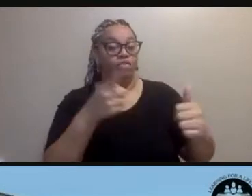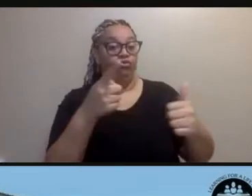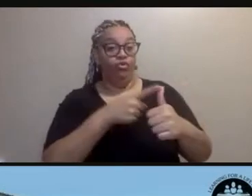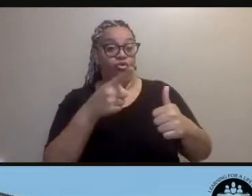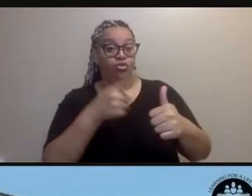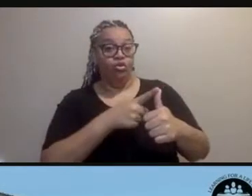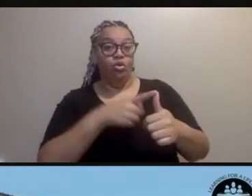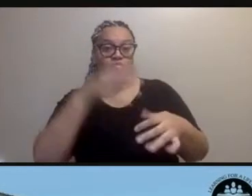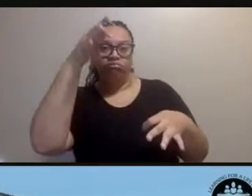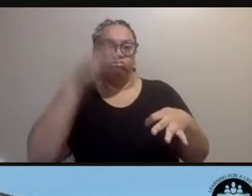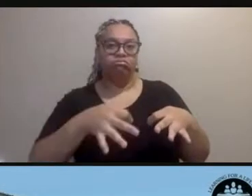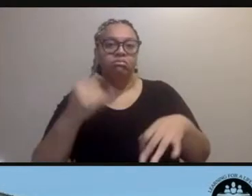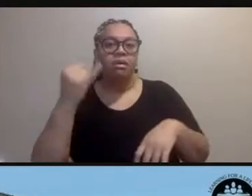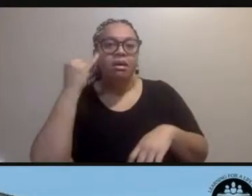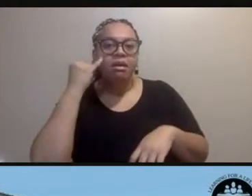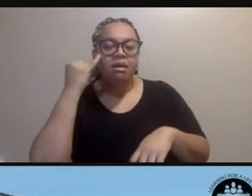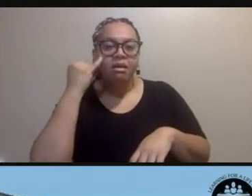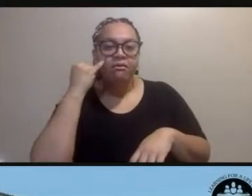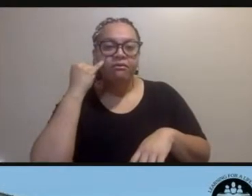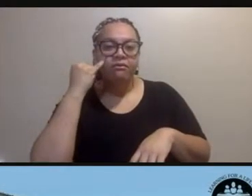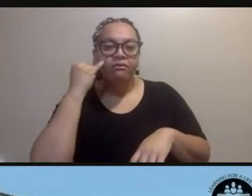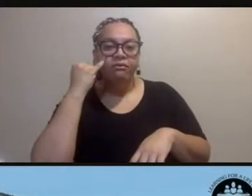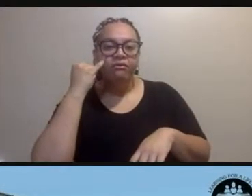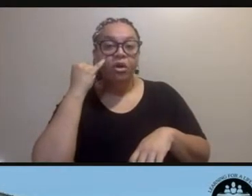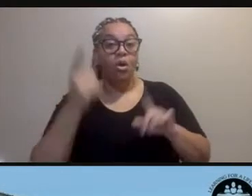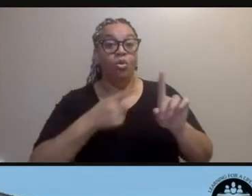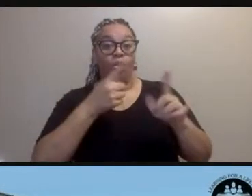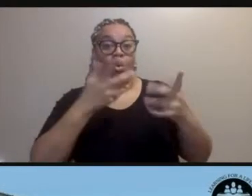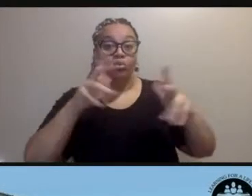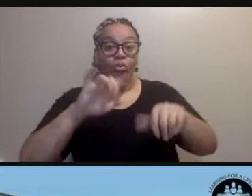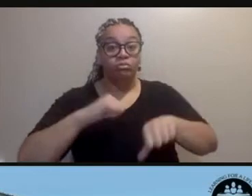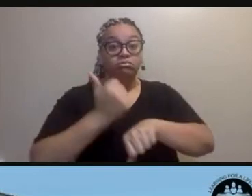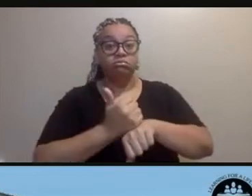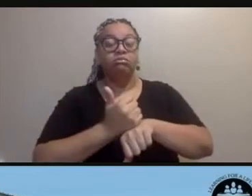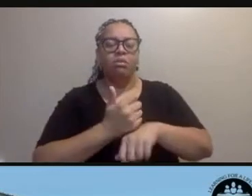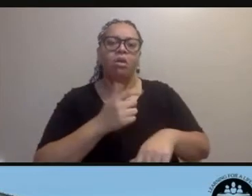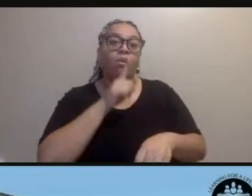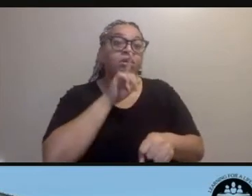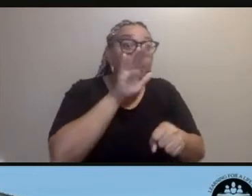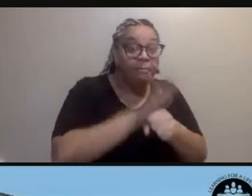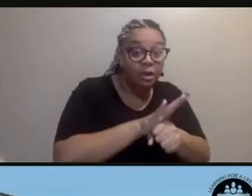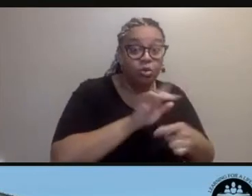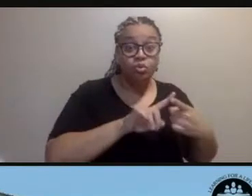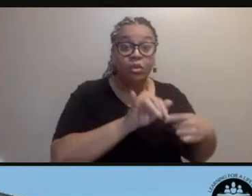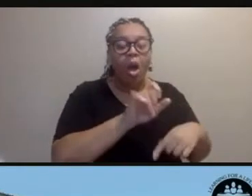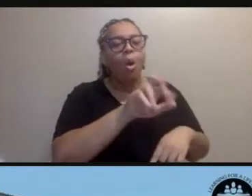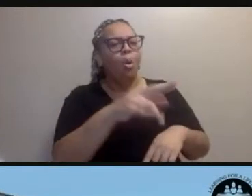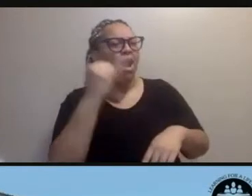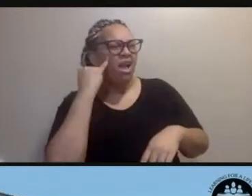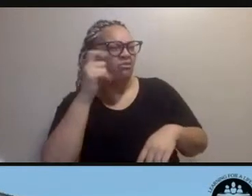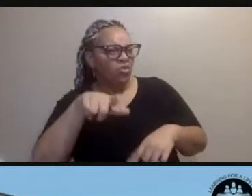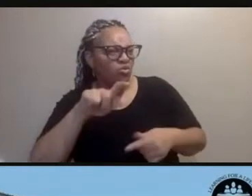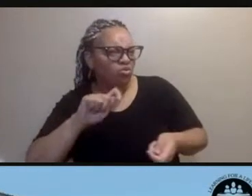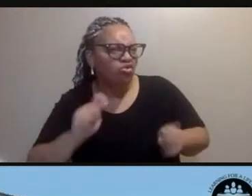STRATEGIC PLAN AND REAFFIRMING